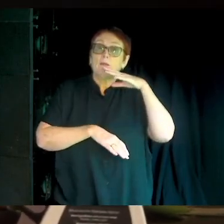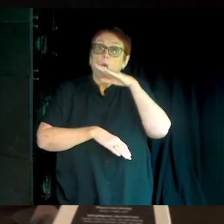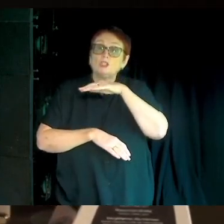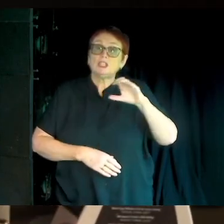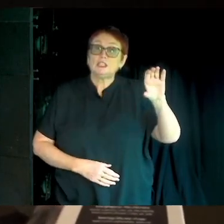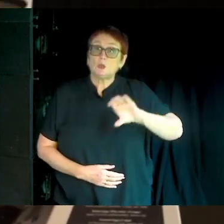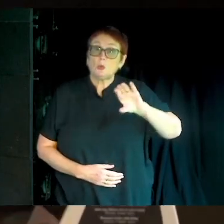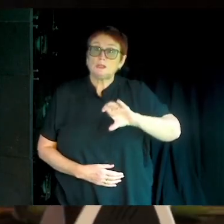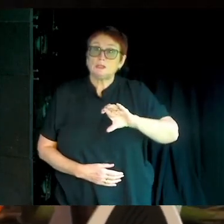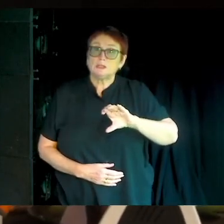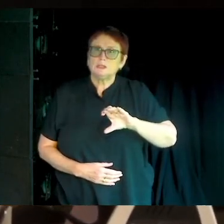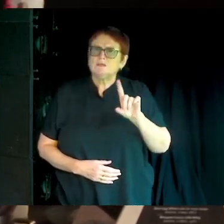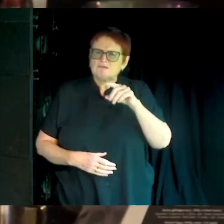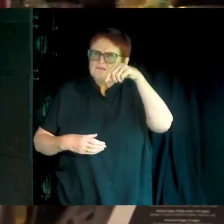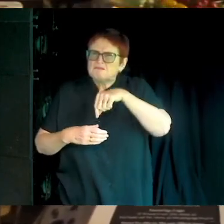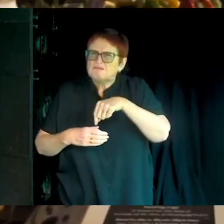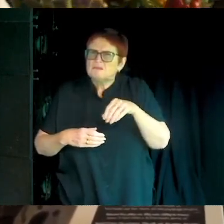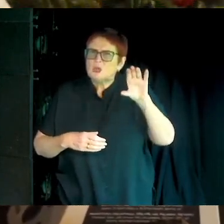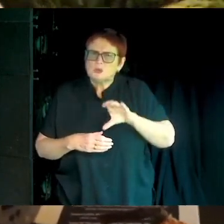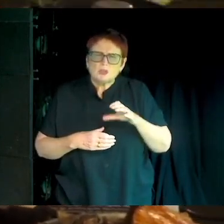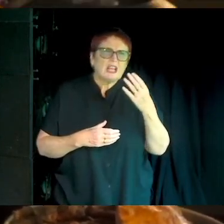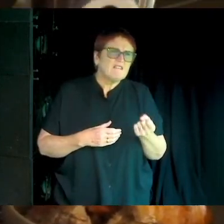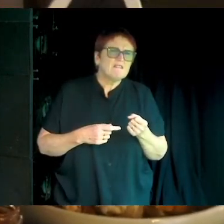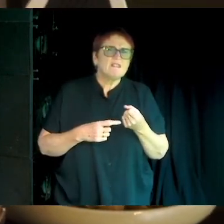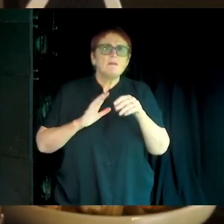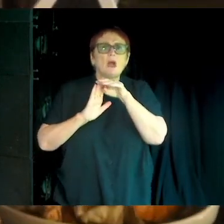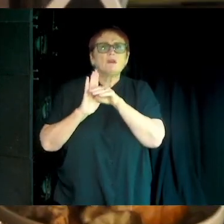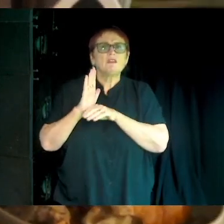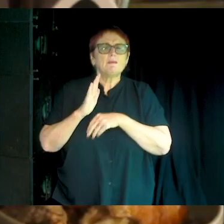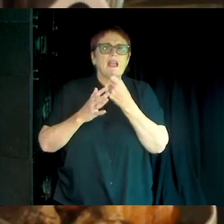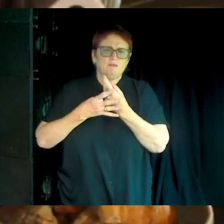what inside the chili sauce so since chili sauce in my recipe there's a quite a long